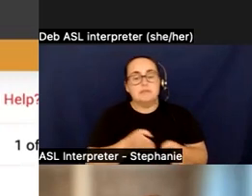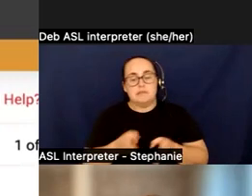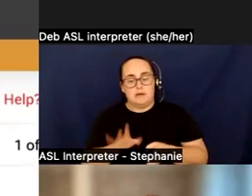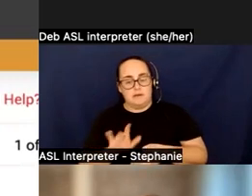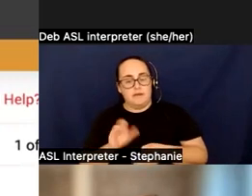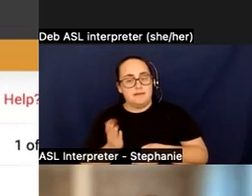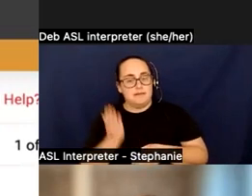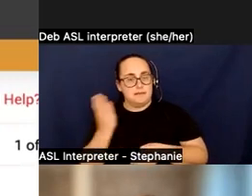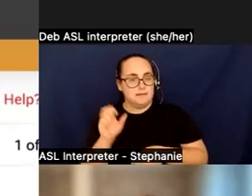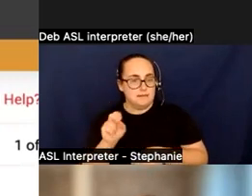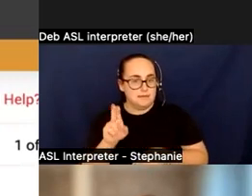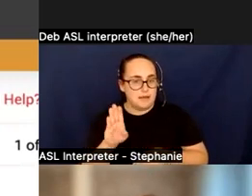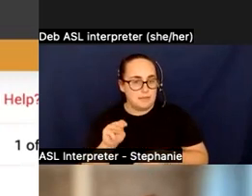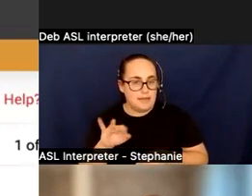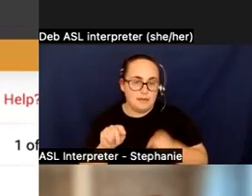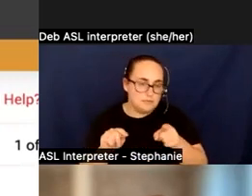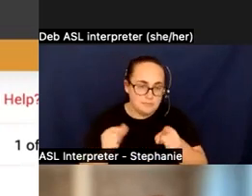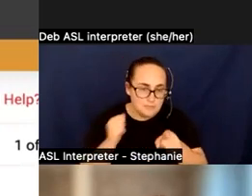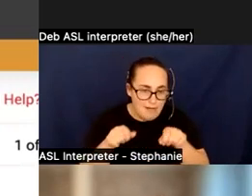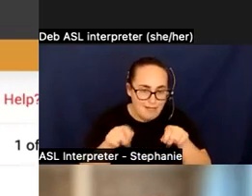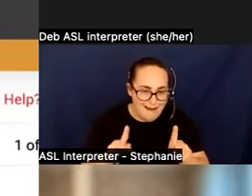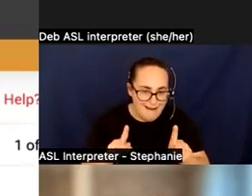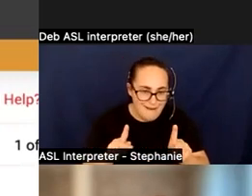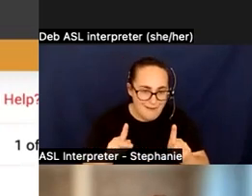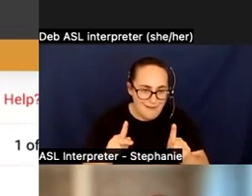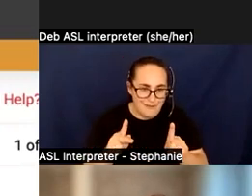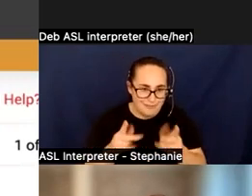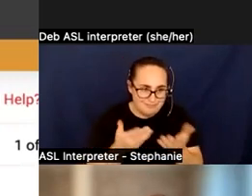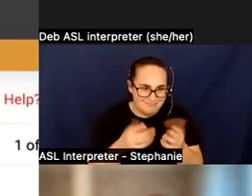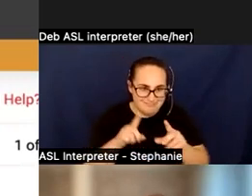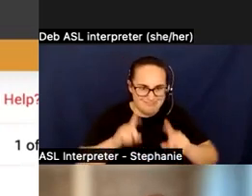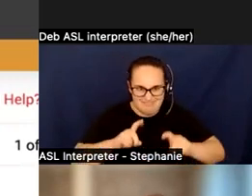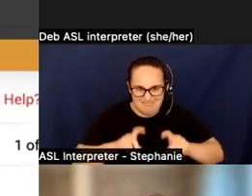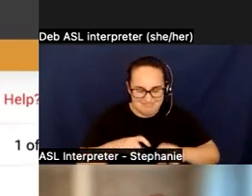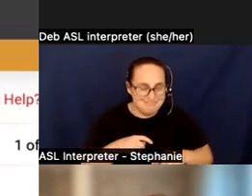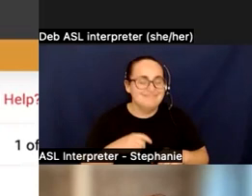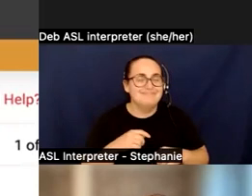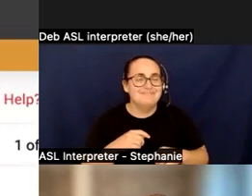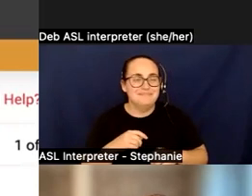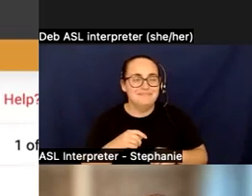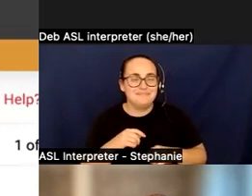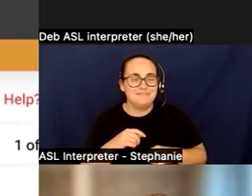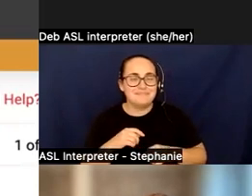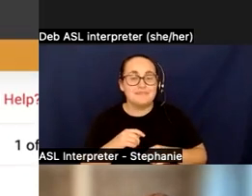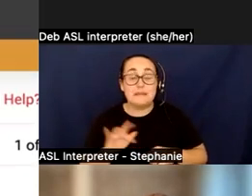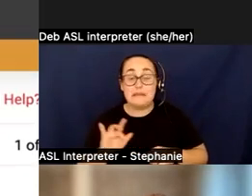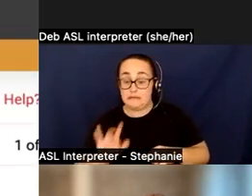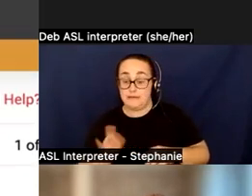This will not let me submit because this is a test. But when you click submit another pop-up